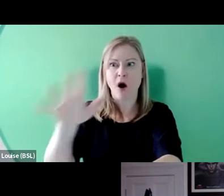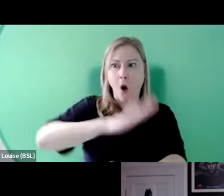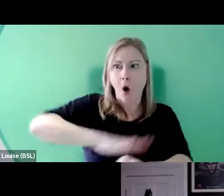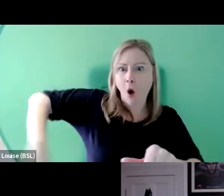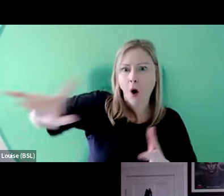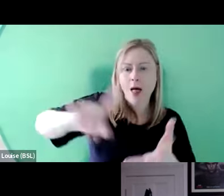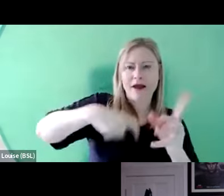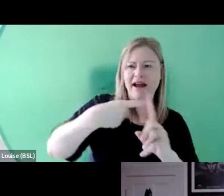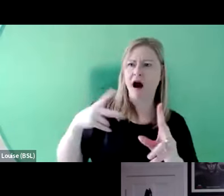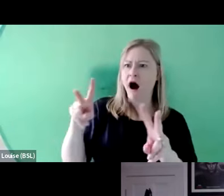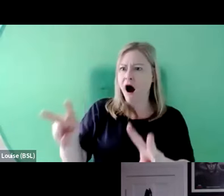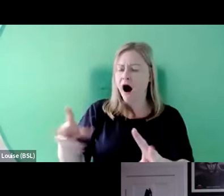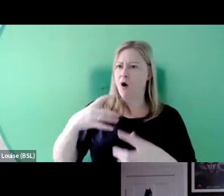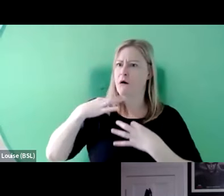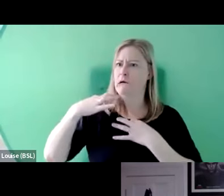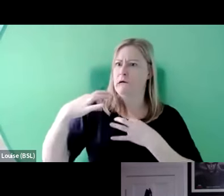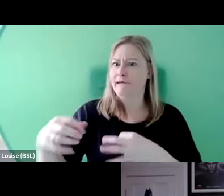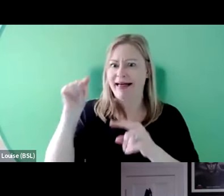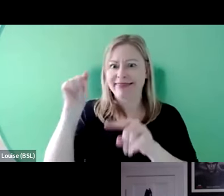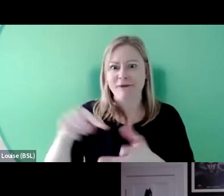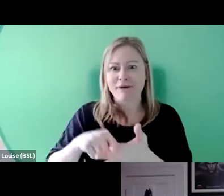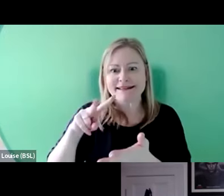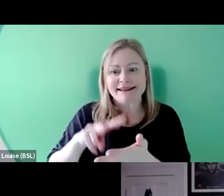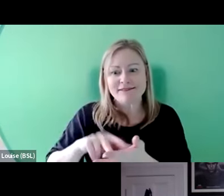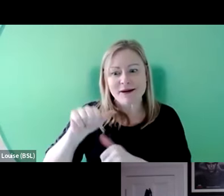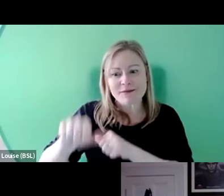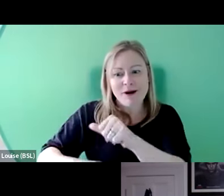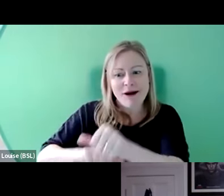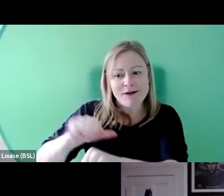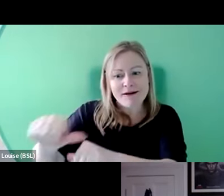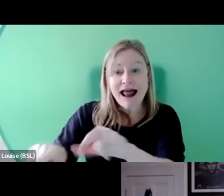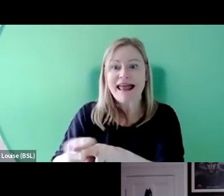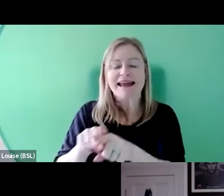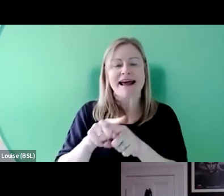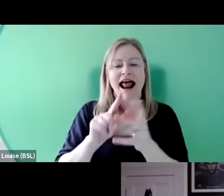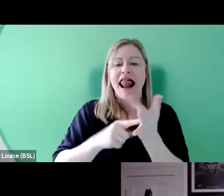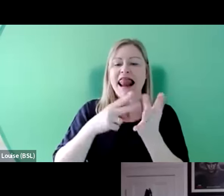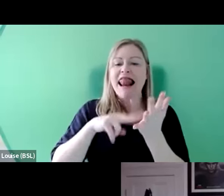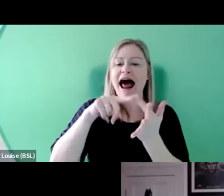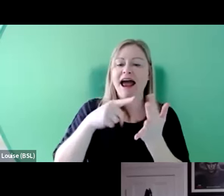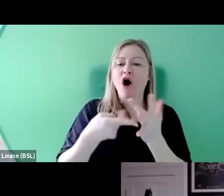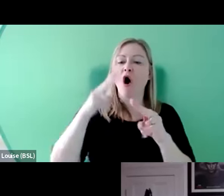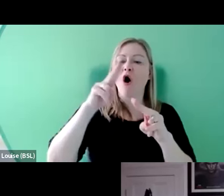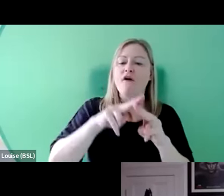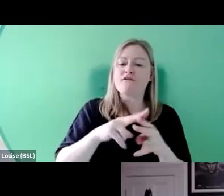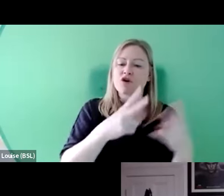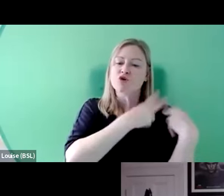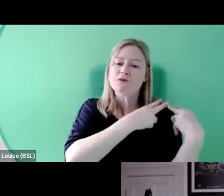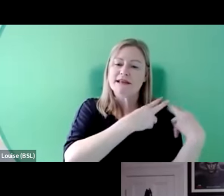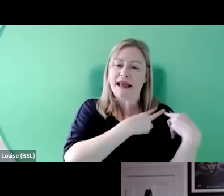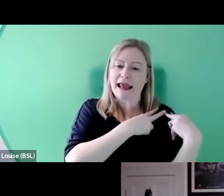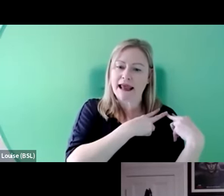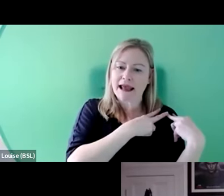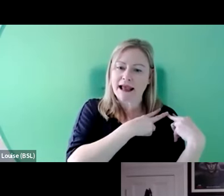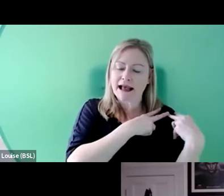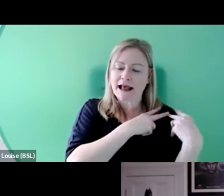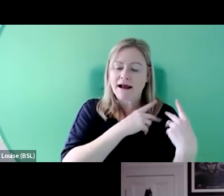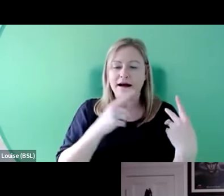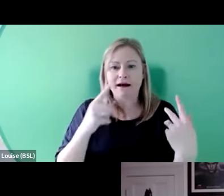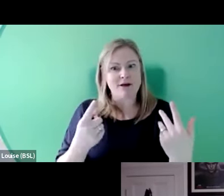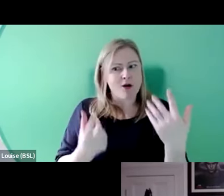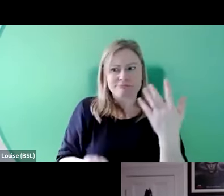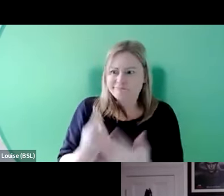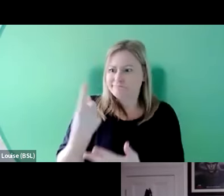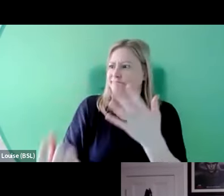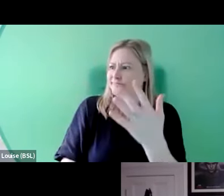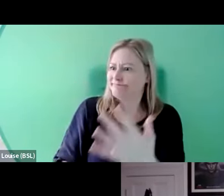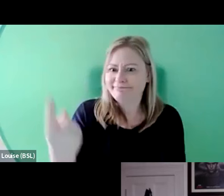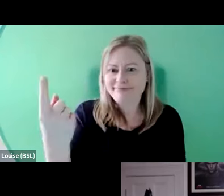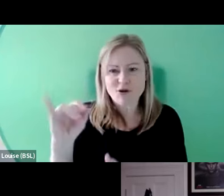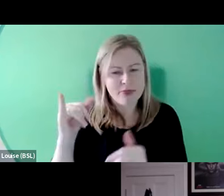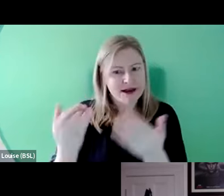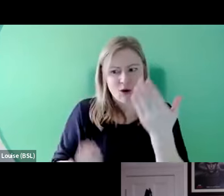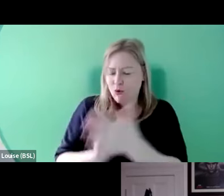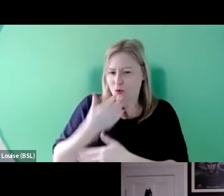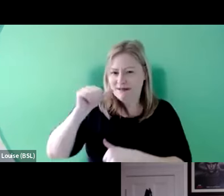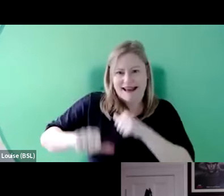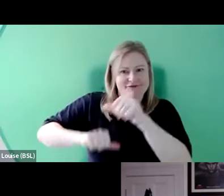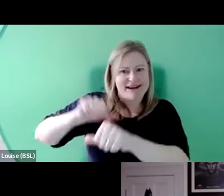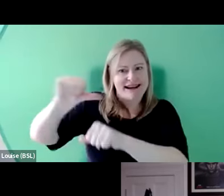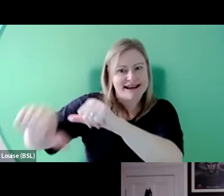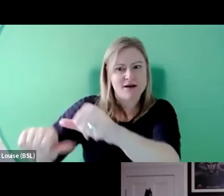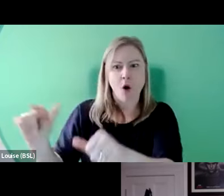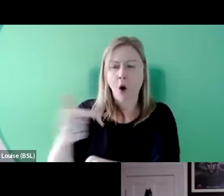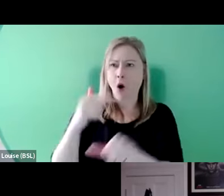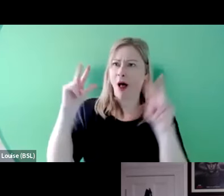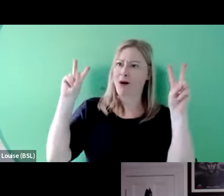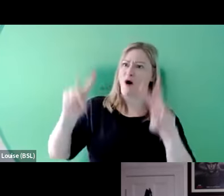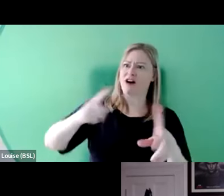Like Line of Duty or Happy Valley at the moment. Every so often something comes